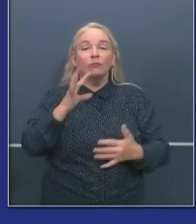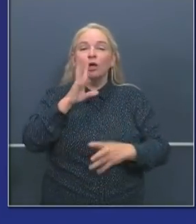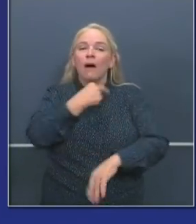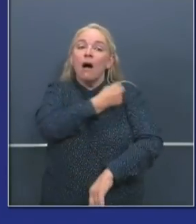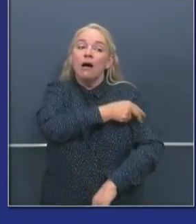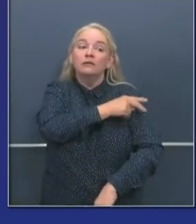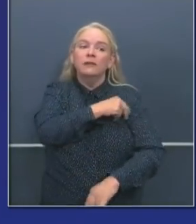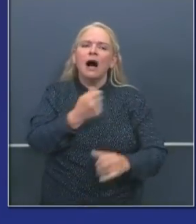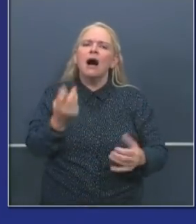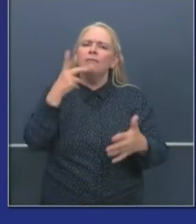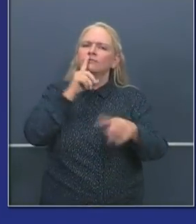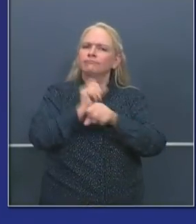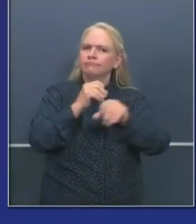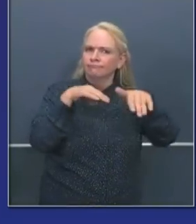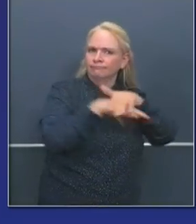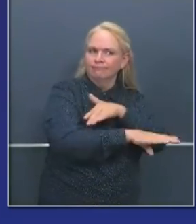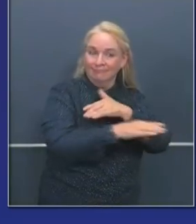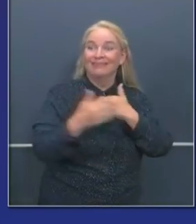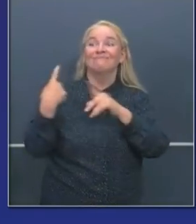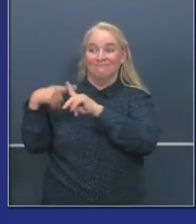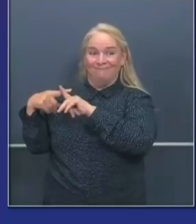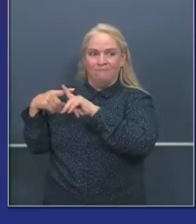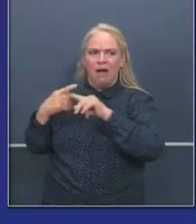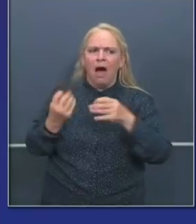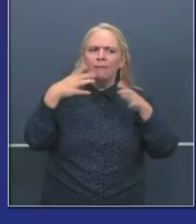IN THE 14 DAY PERIOD AND 6.3%